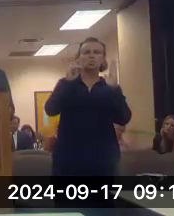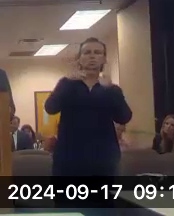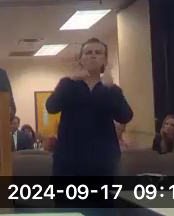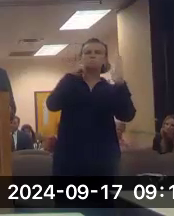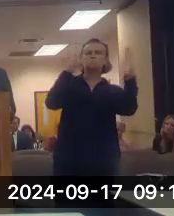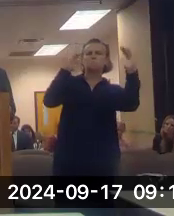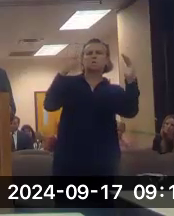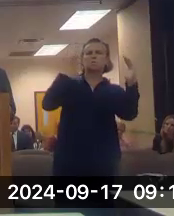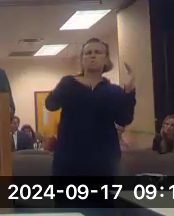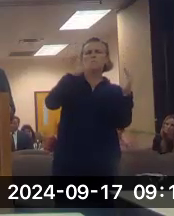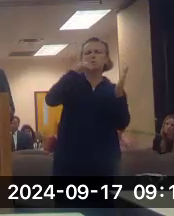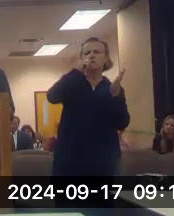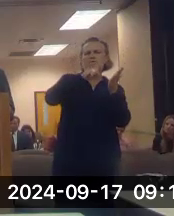Reginald Parson: But it in no way, spells out.